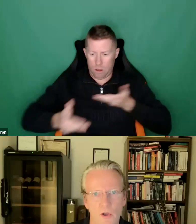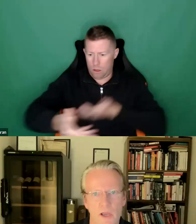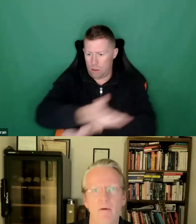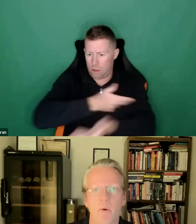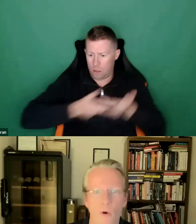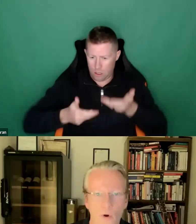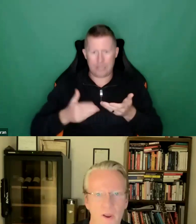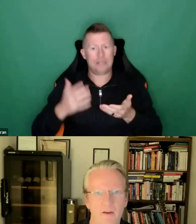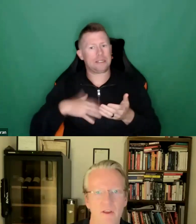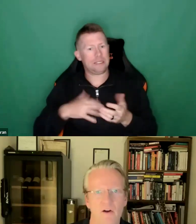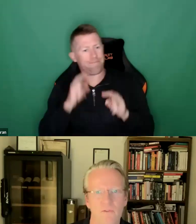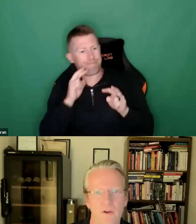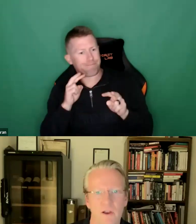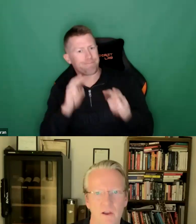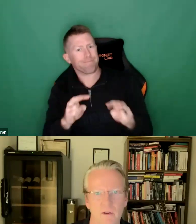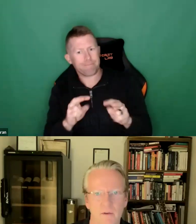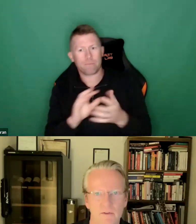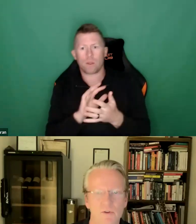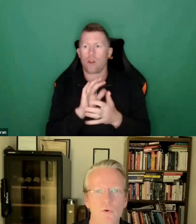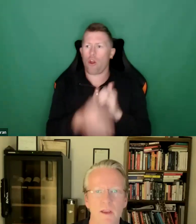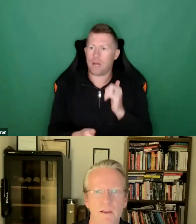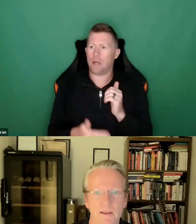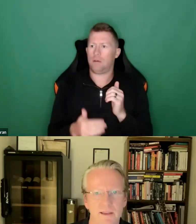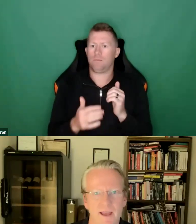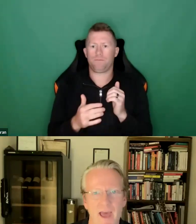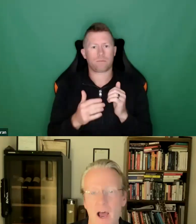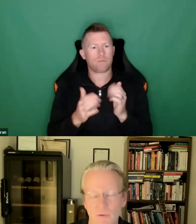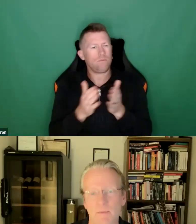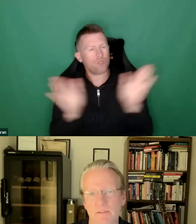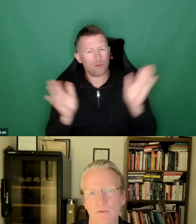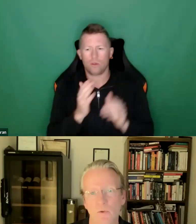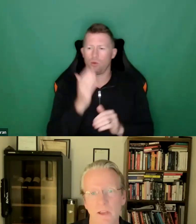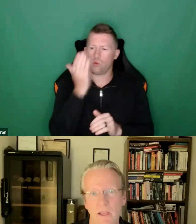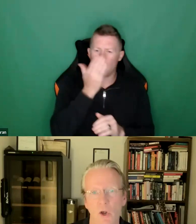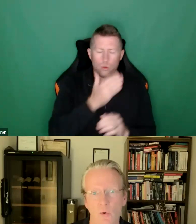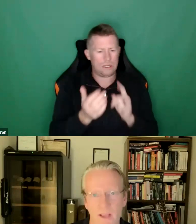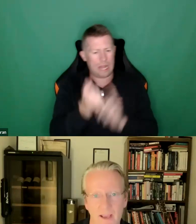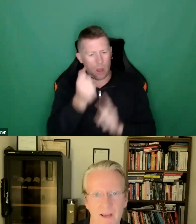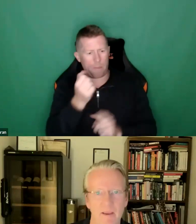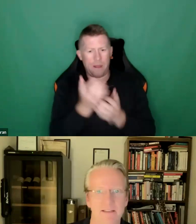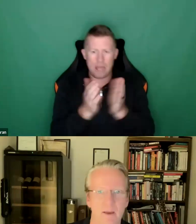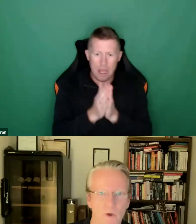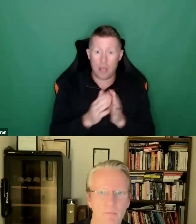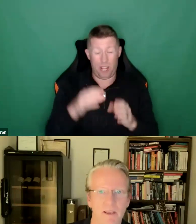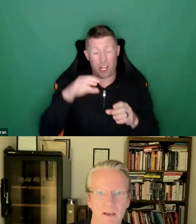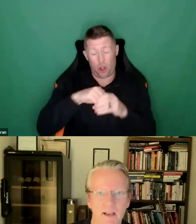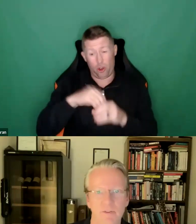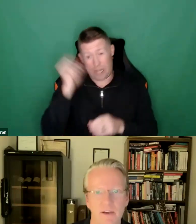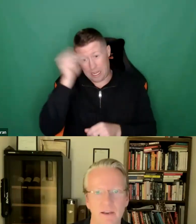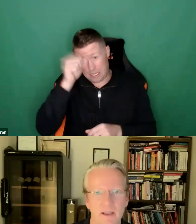evolution of what we are moving forward and the body has any idea of what the future will be like. We believe that the